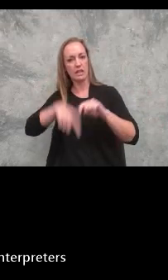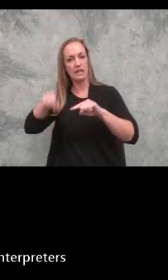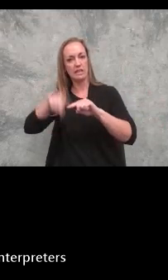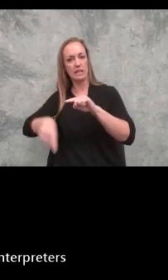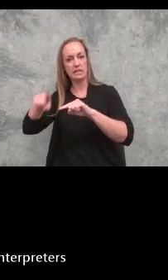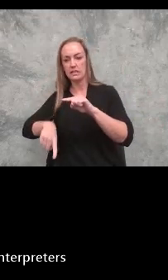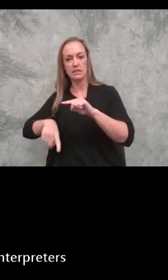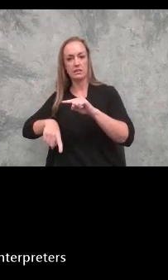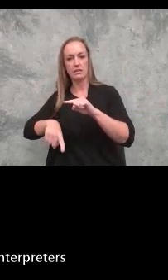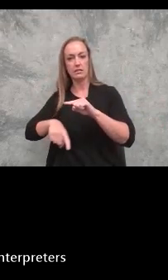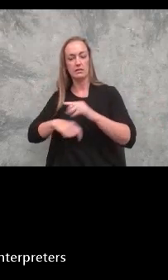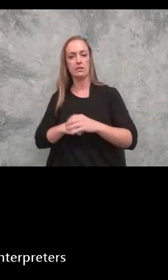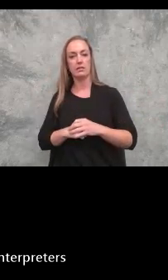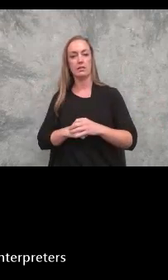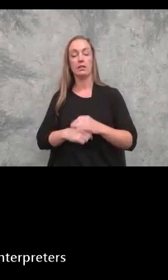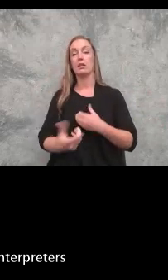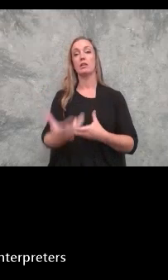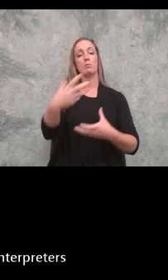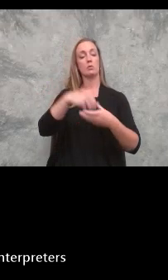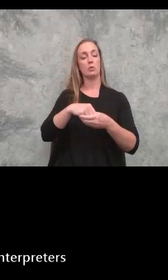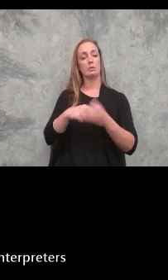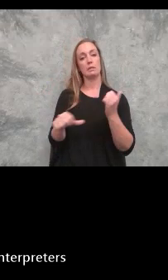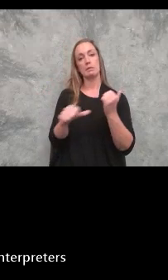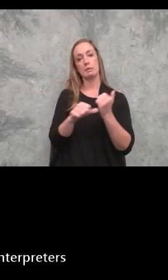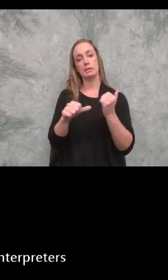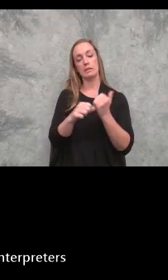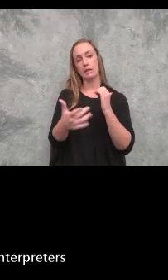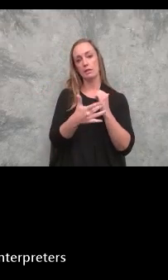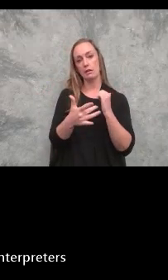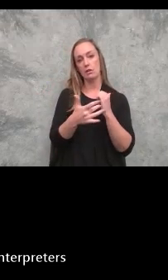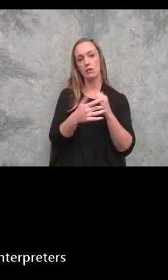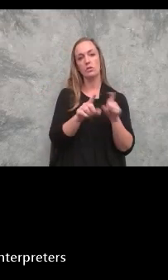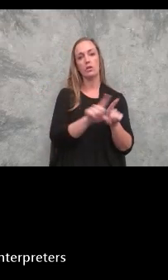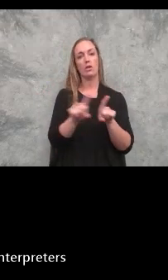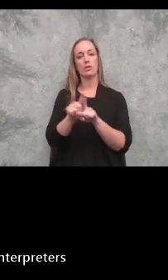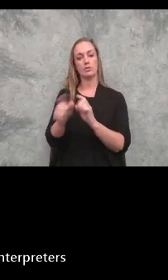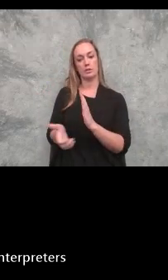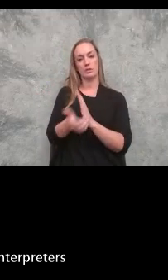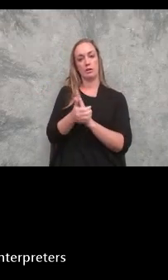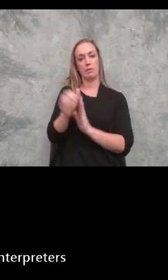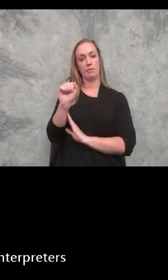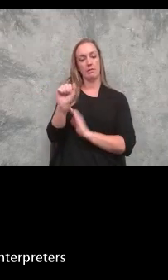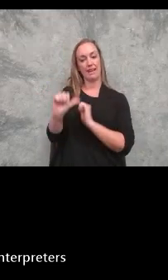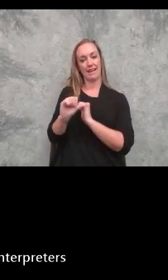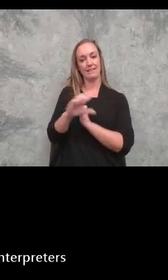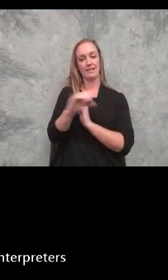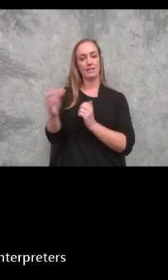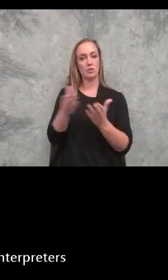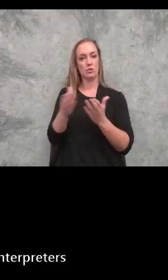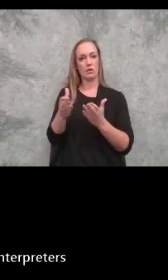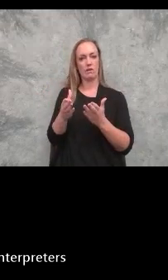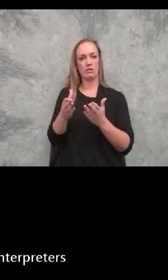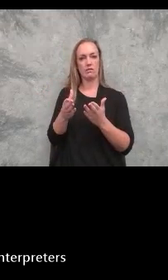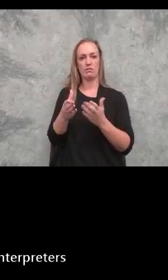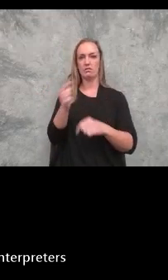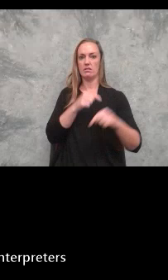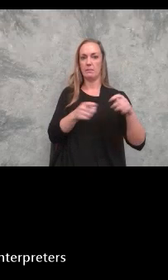incorporates assistive technology and supplemental aids and services from the beginning, not as an